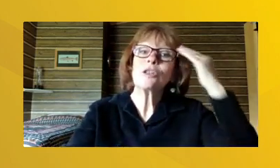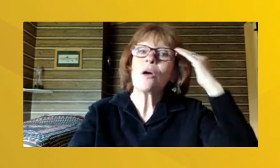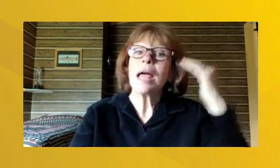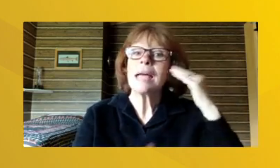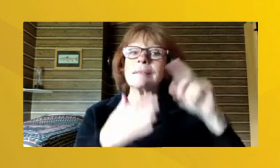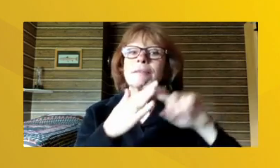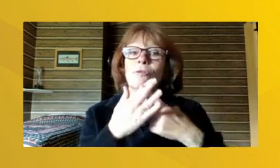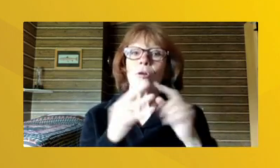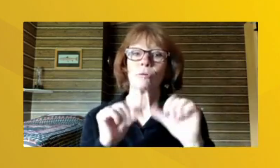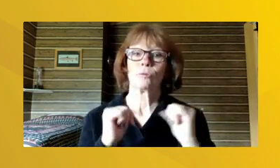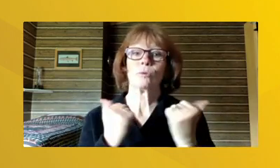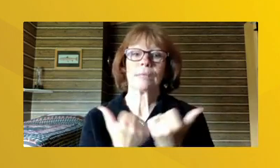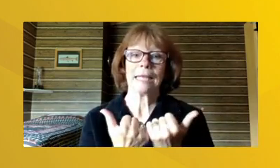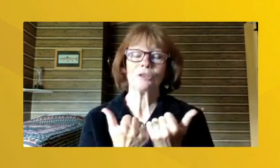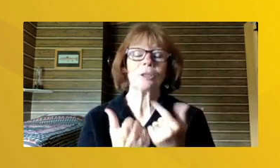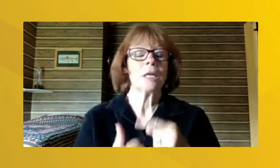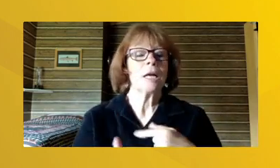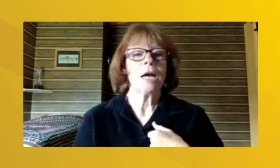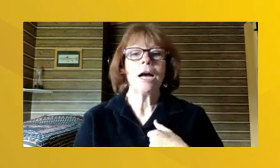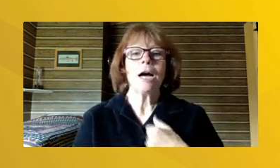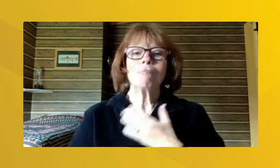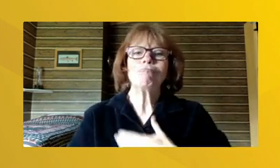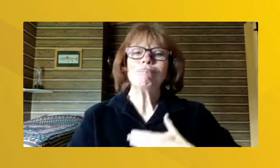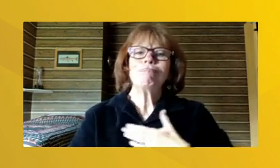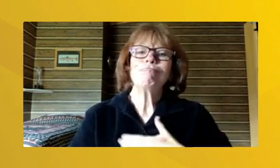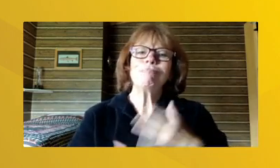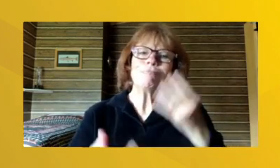And it's my pleasure to tell you a little bit about the project that we've all been